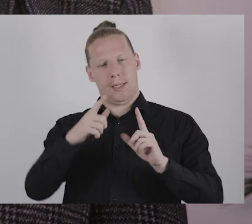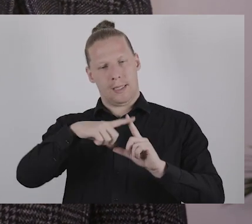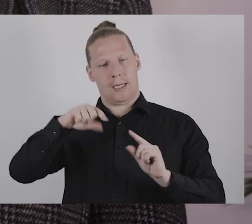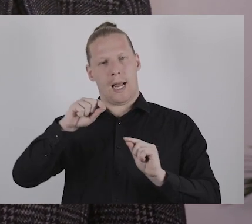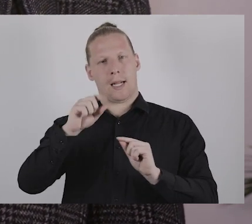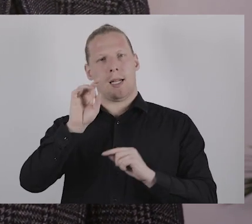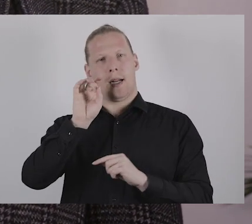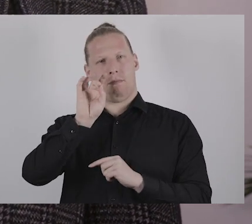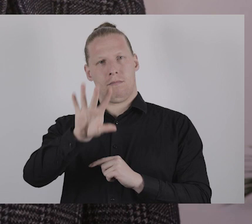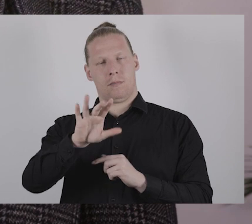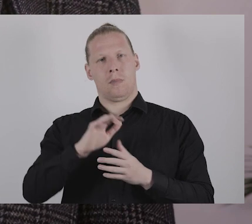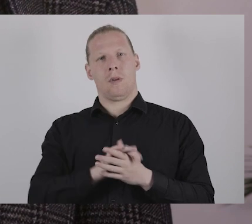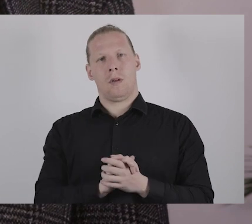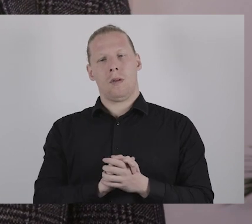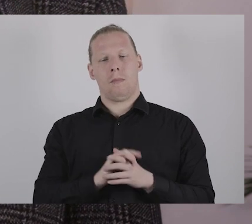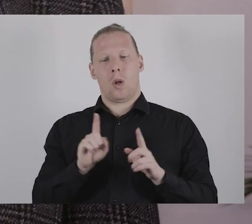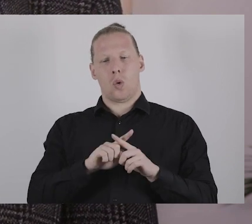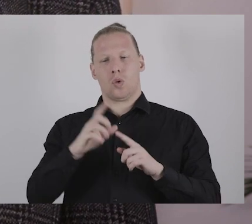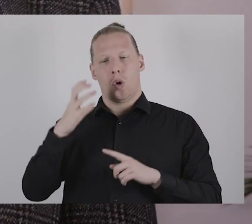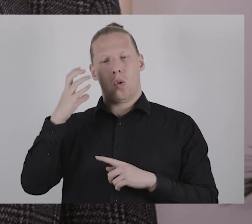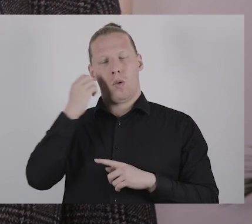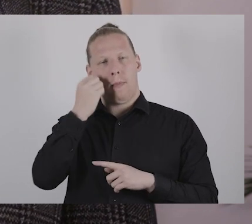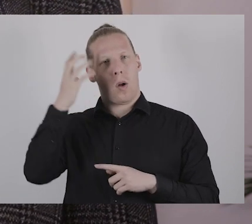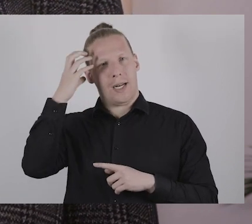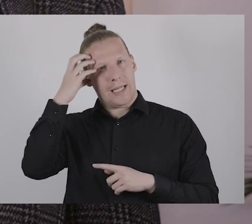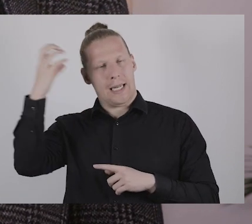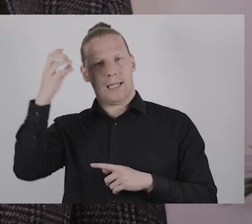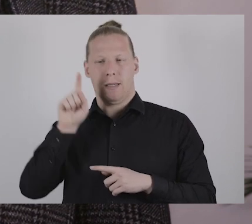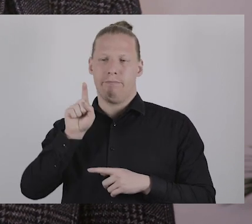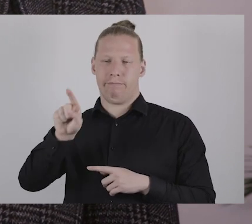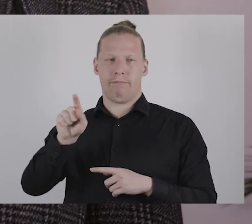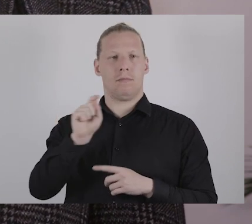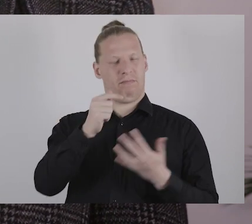and the Kīngitanga. Other stalwarts...